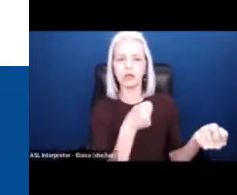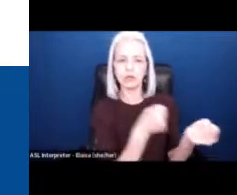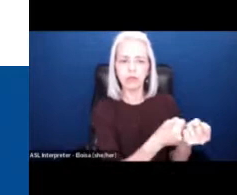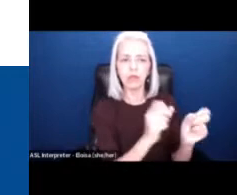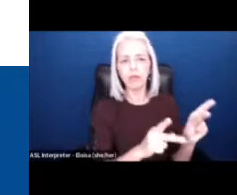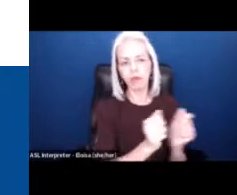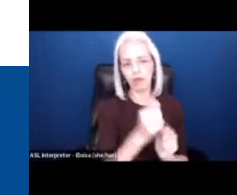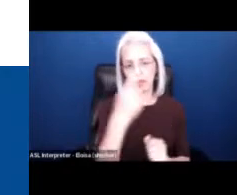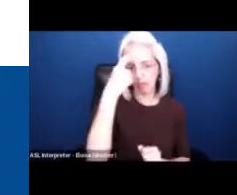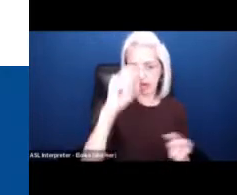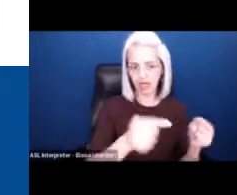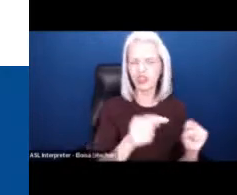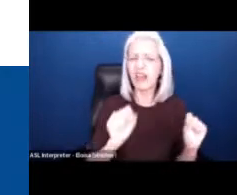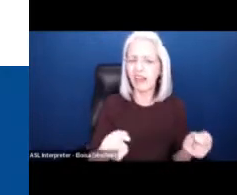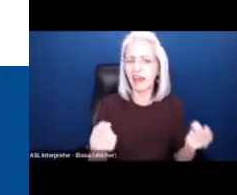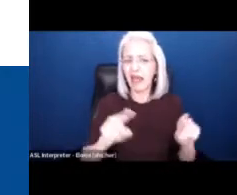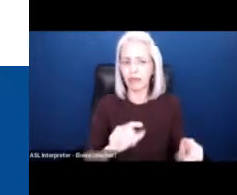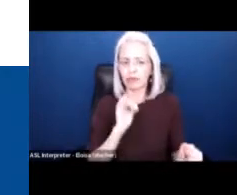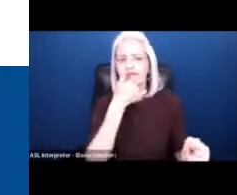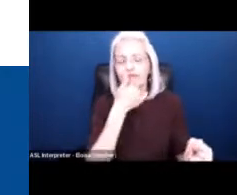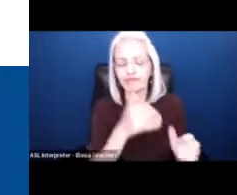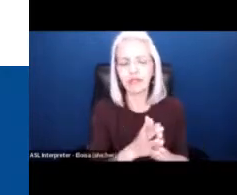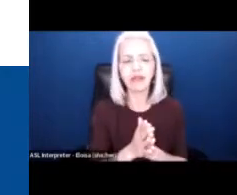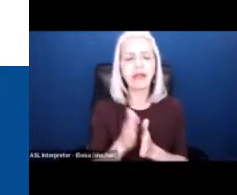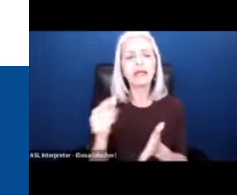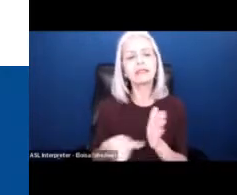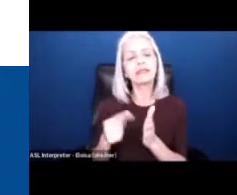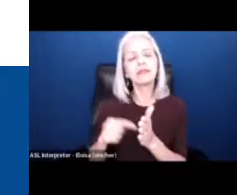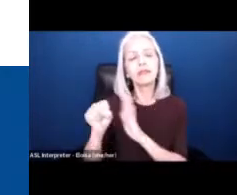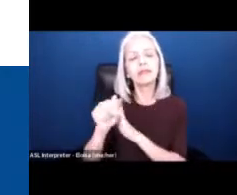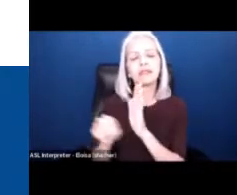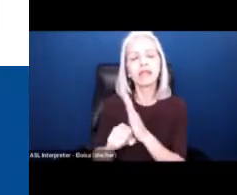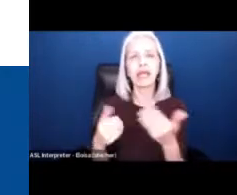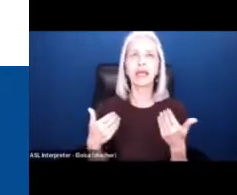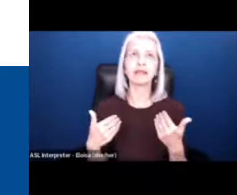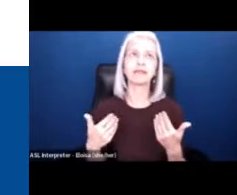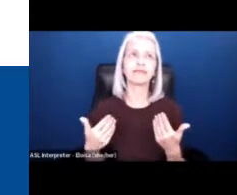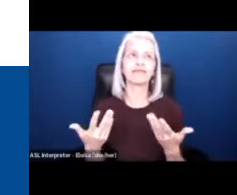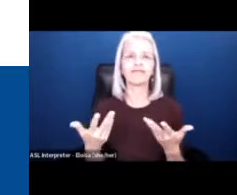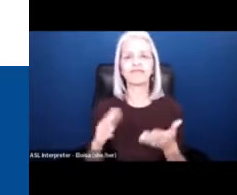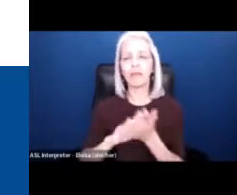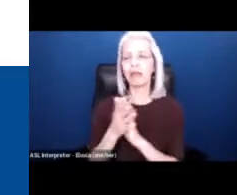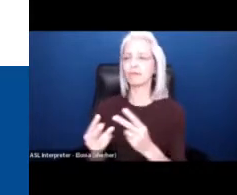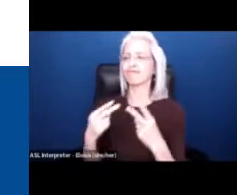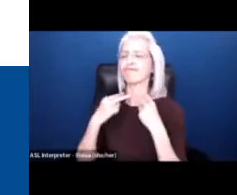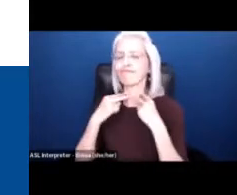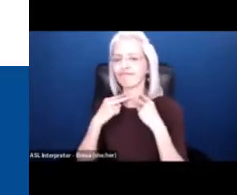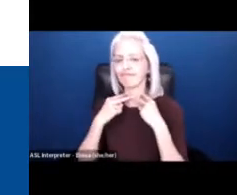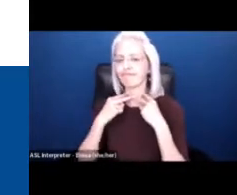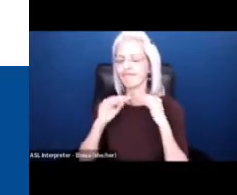happen inadvertently. Sometimes states get kind of trapped in this chicken and egg question